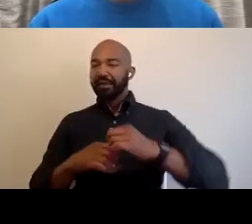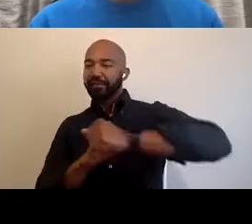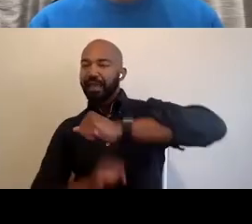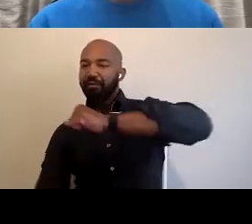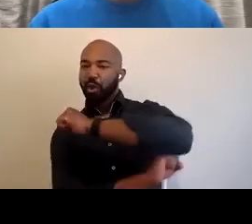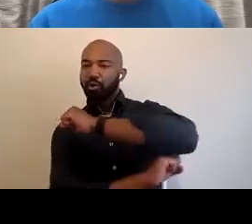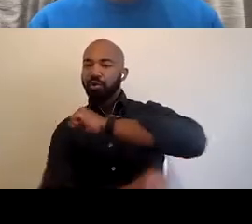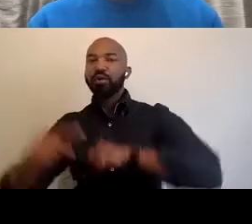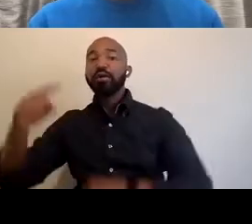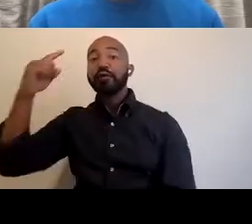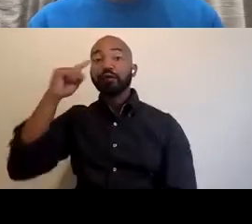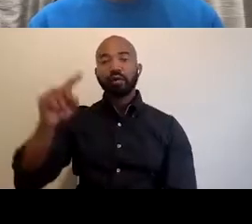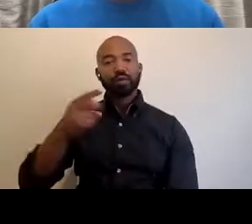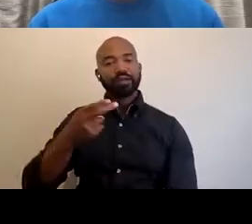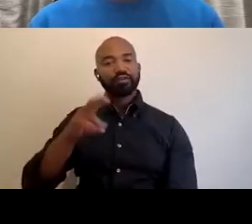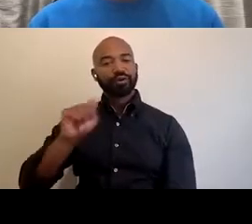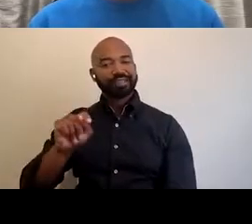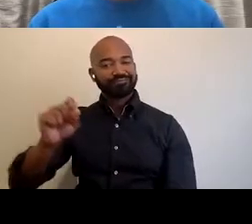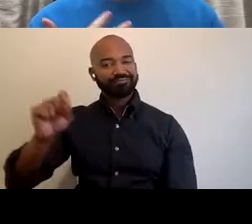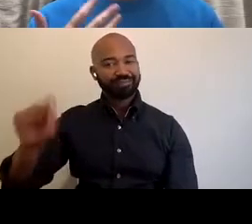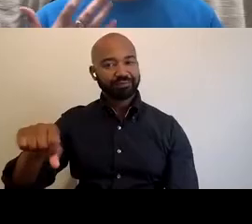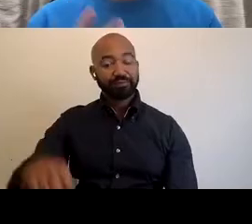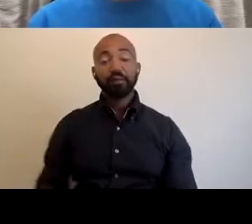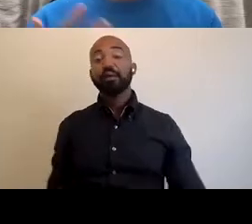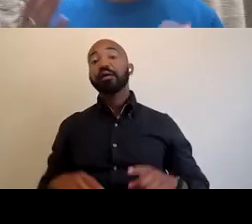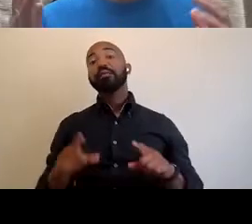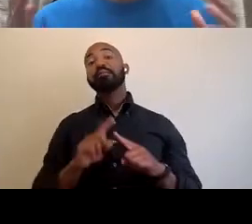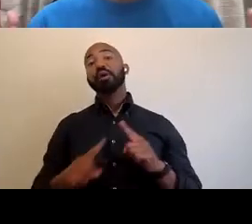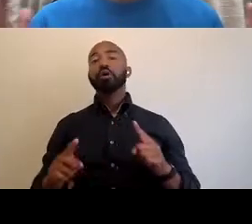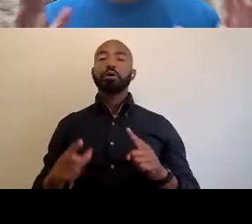in just a moment, but it gives you a really nice chart,